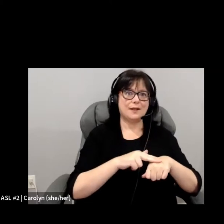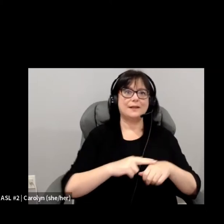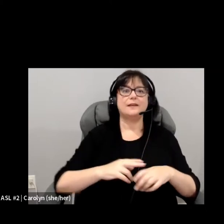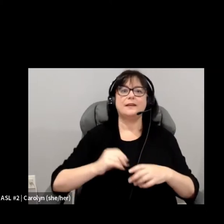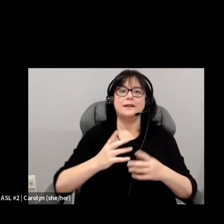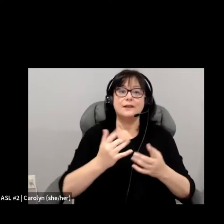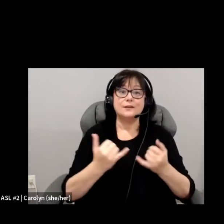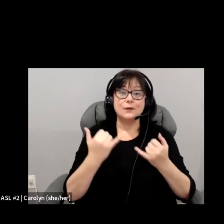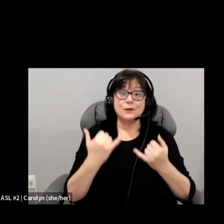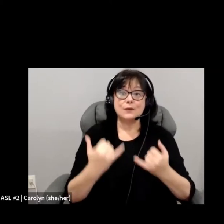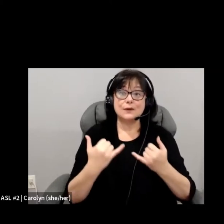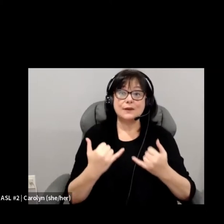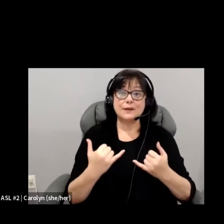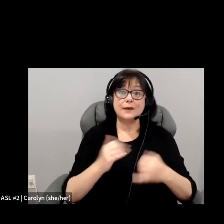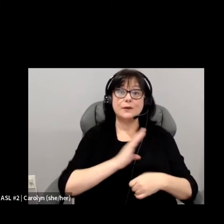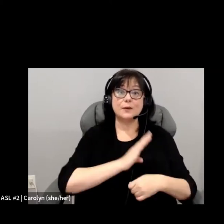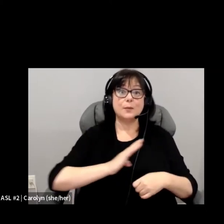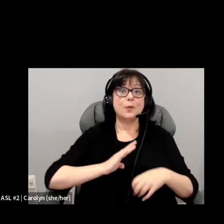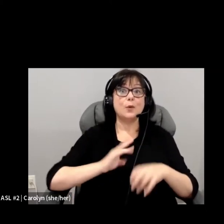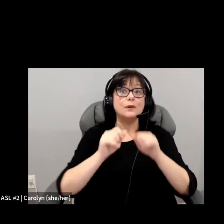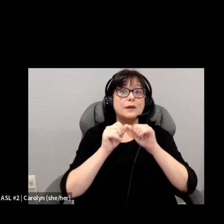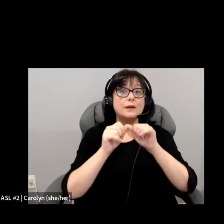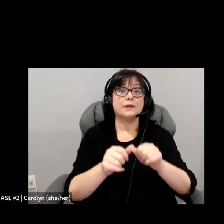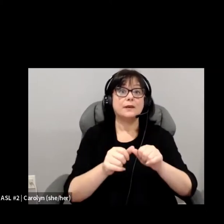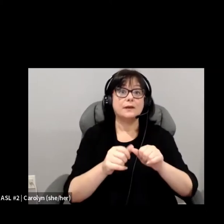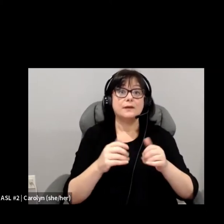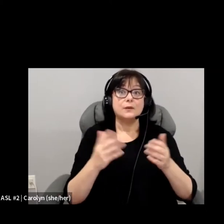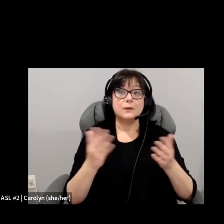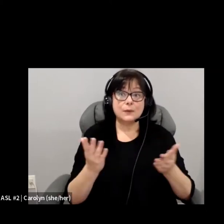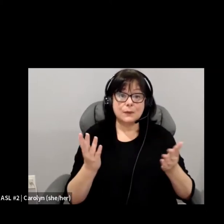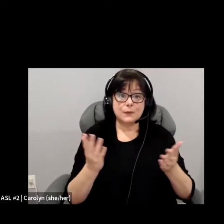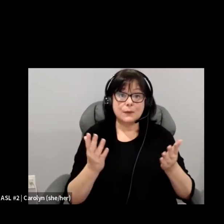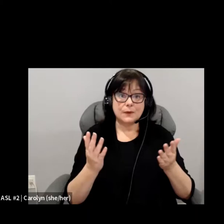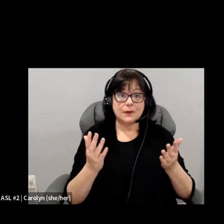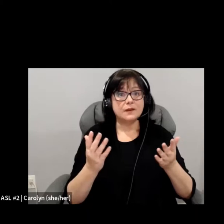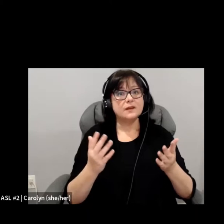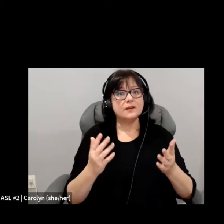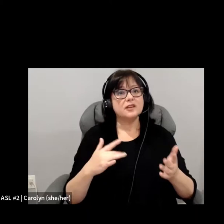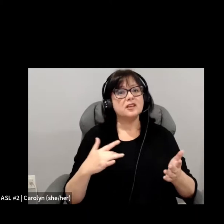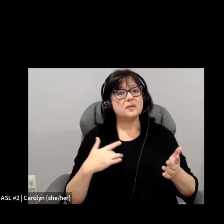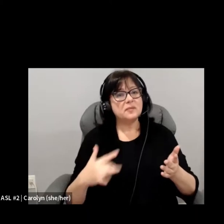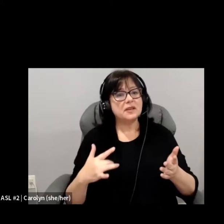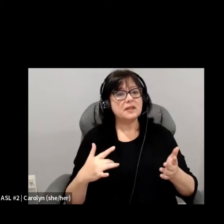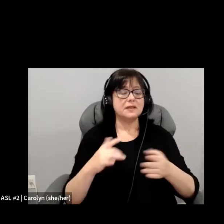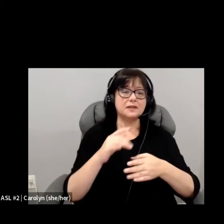ON MORE TYPICAL ASPECT OF THE ORGANIZATION'S GOVERNANCE.